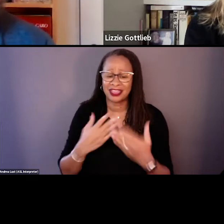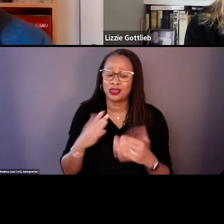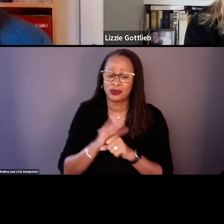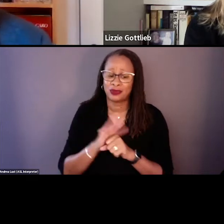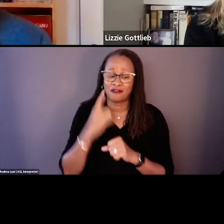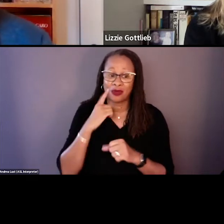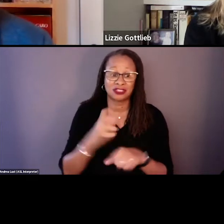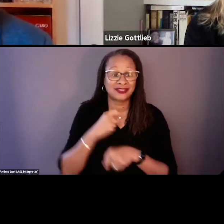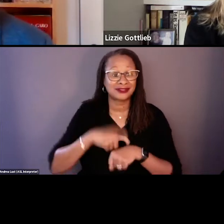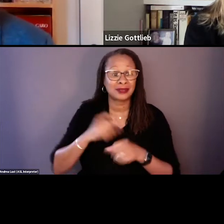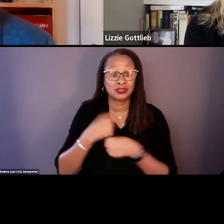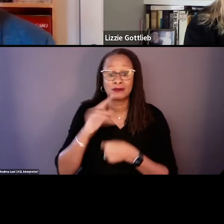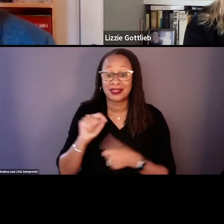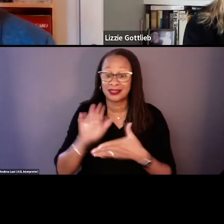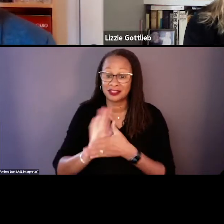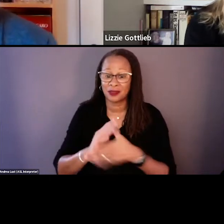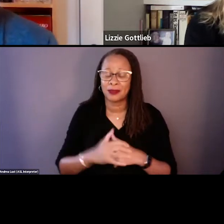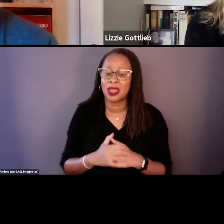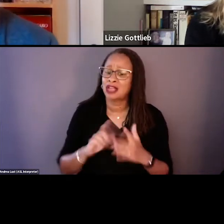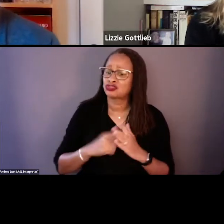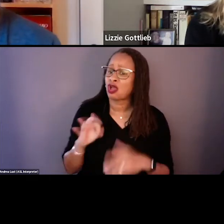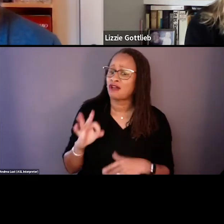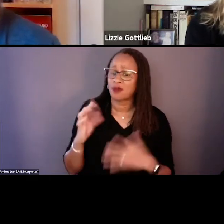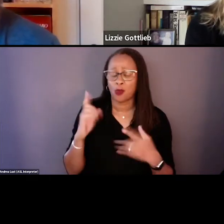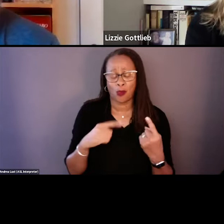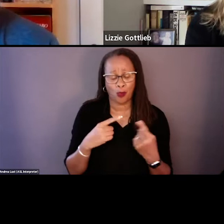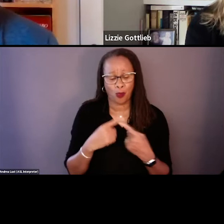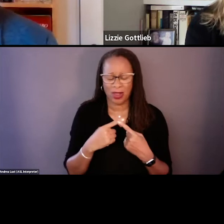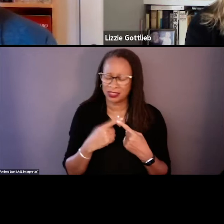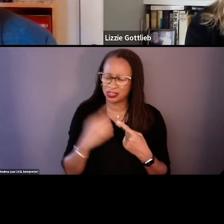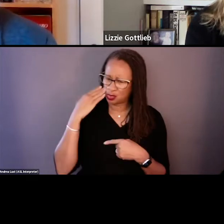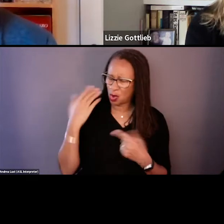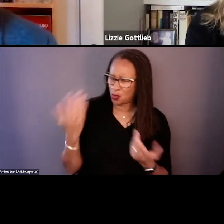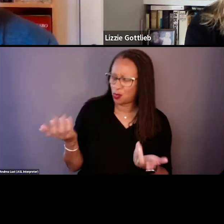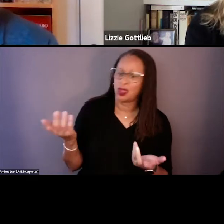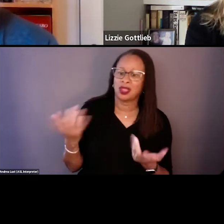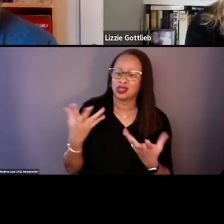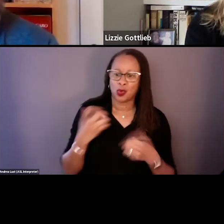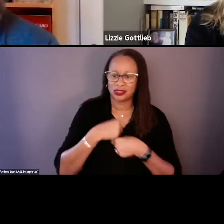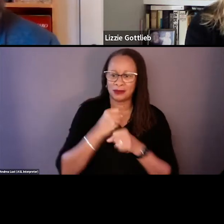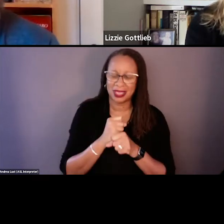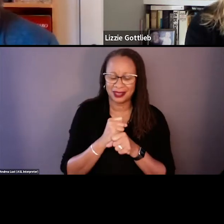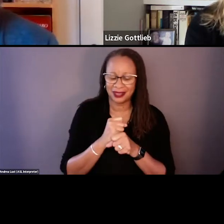for taking the time to make this. And I guess I'll just start off by asking, when did you know you wanted to make this movie